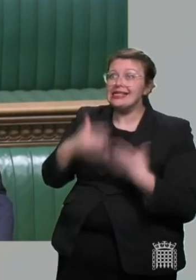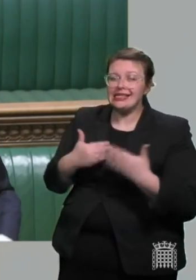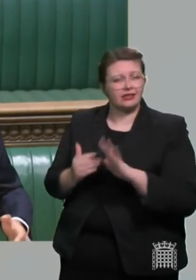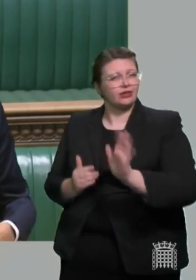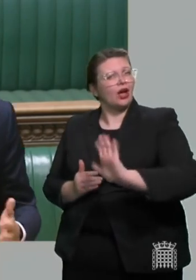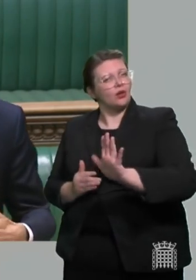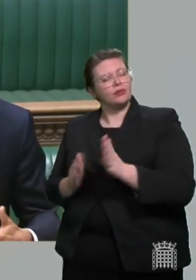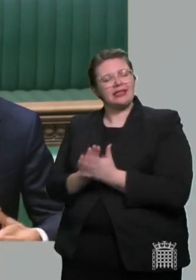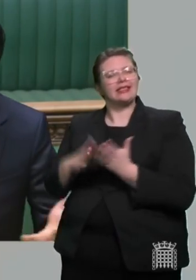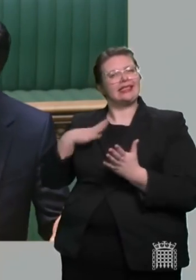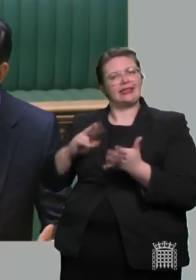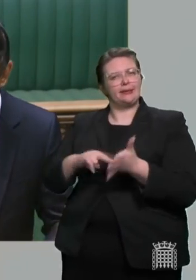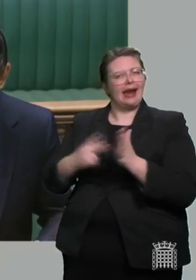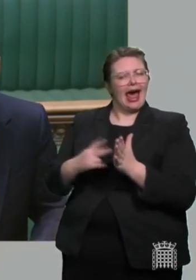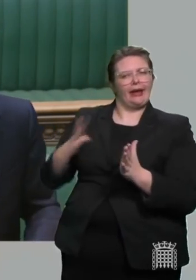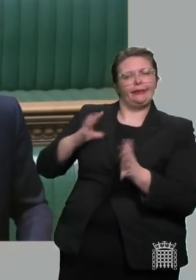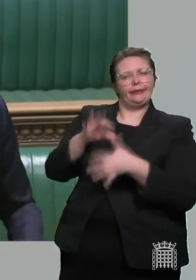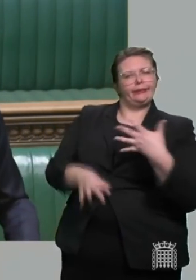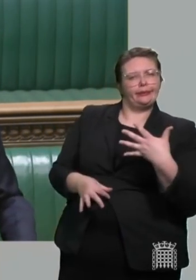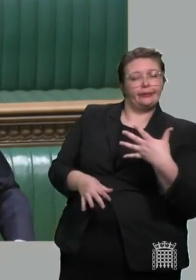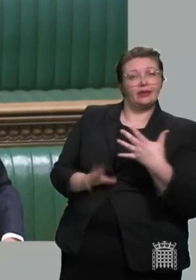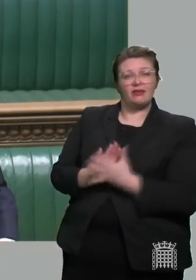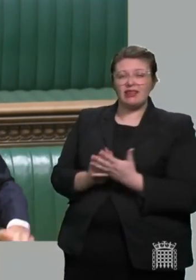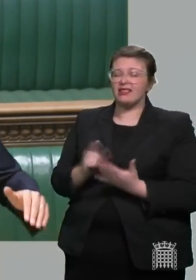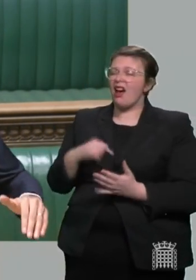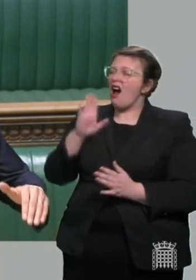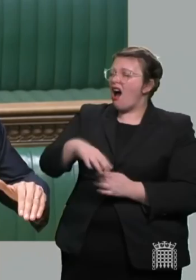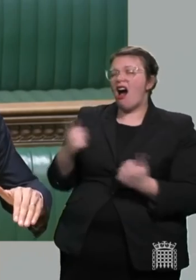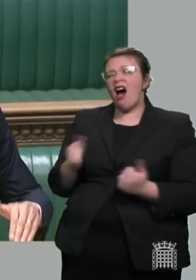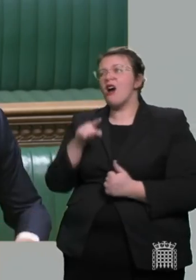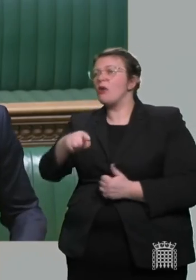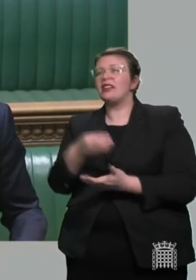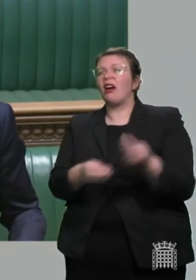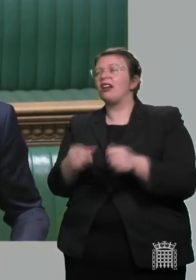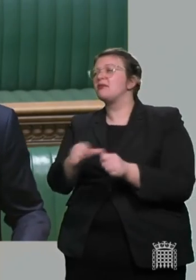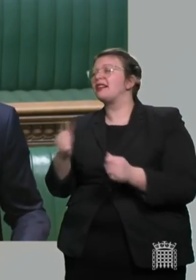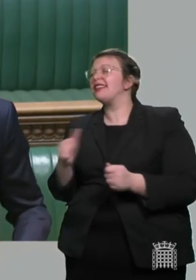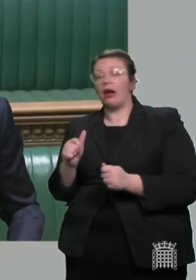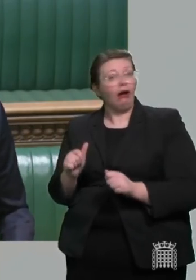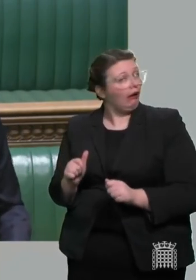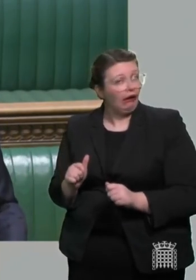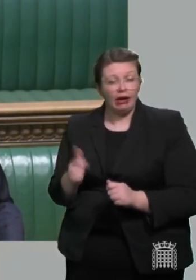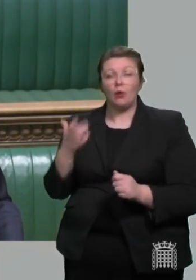to have some general desire to grow the economy; we need a real commitment to green growth.